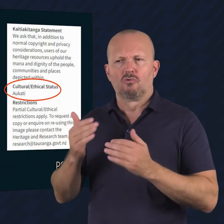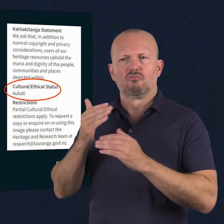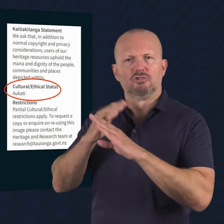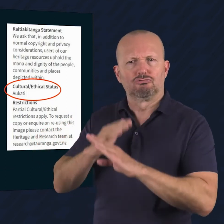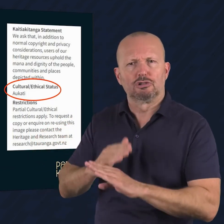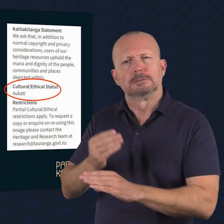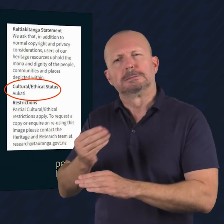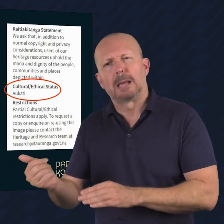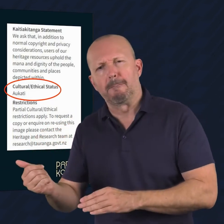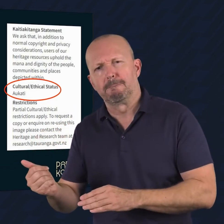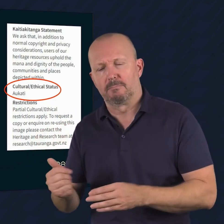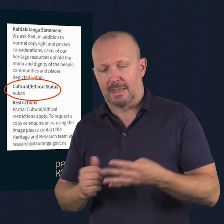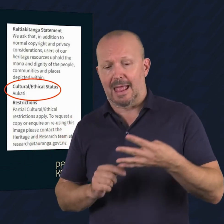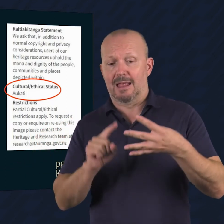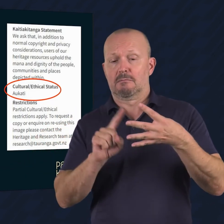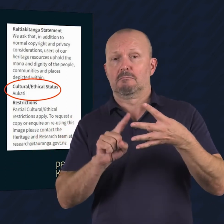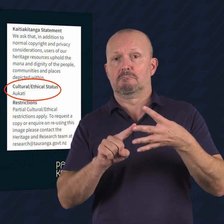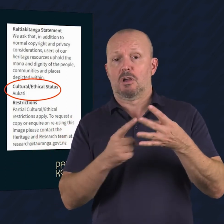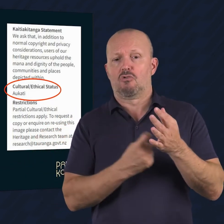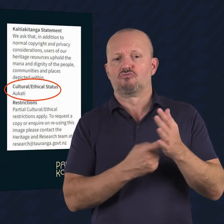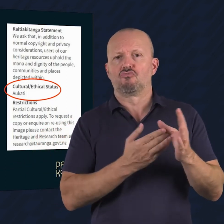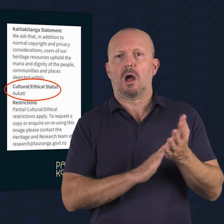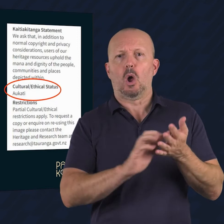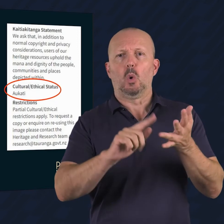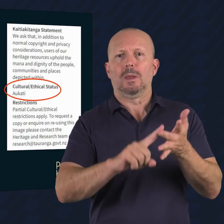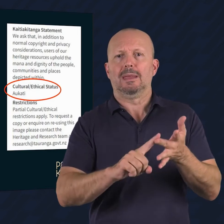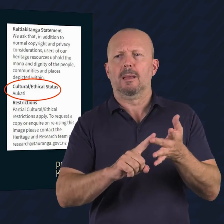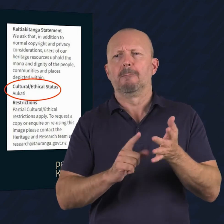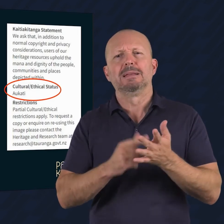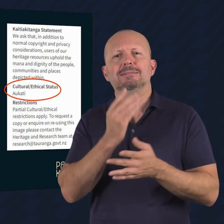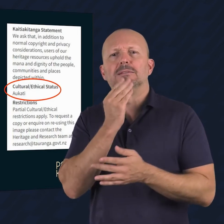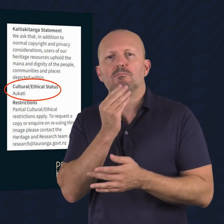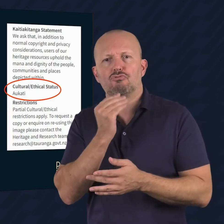And Rahui is used when there is a temporary restriction bound by time.